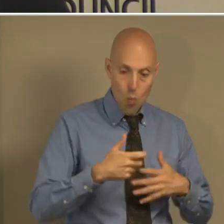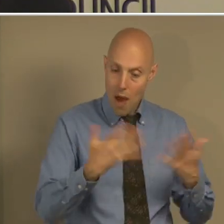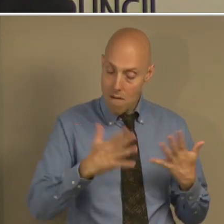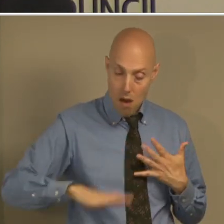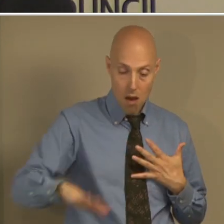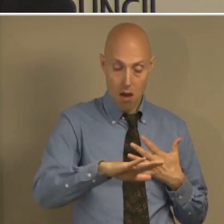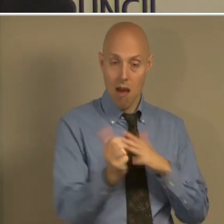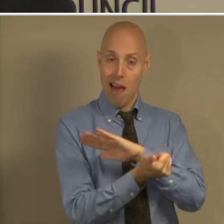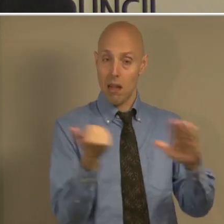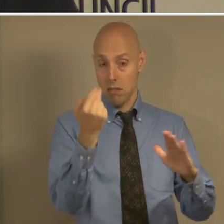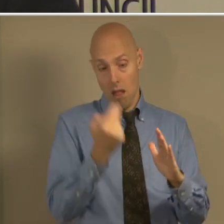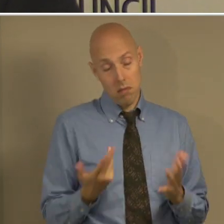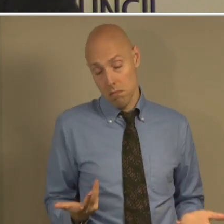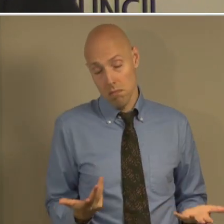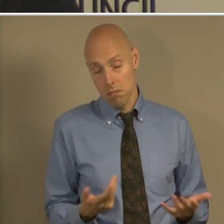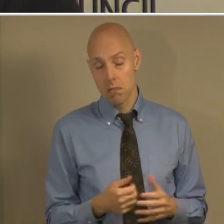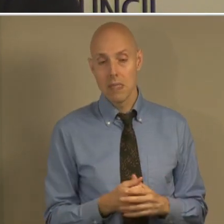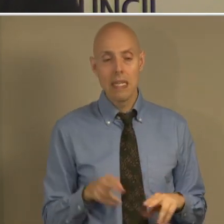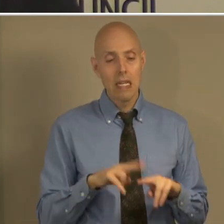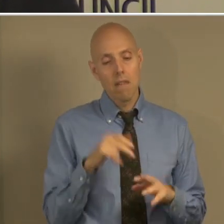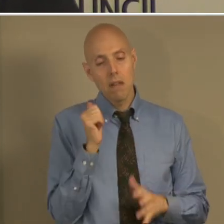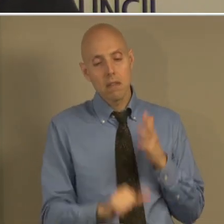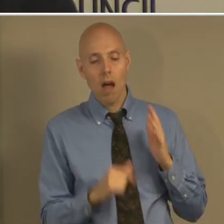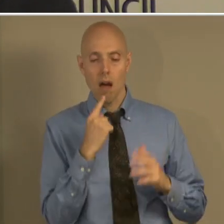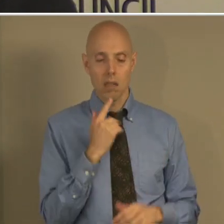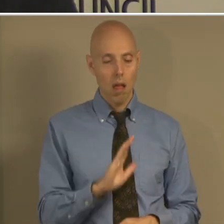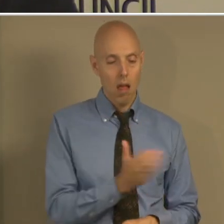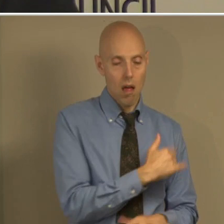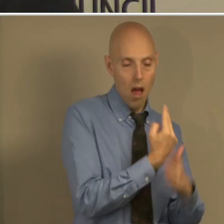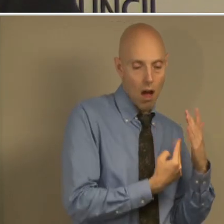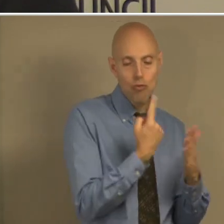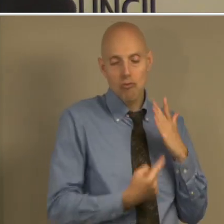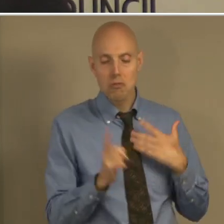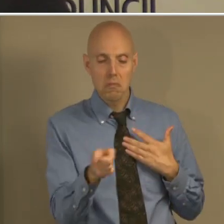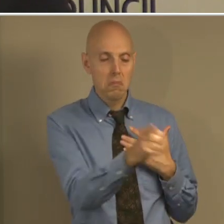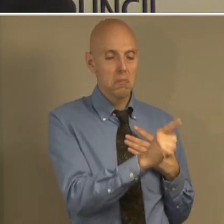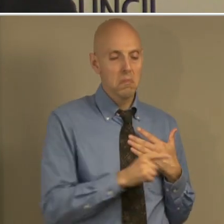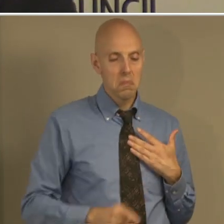and that's the bottom line. If we make decisions on anything other than art, what it does or what it can do